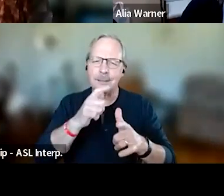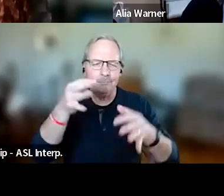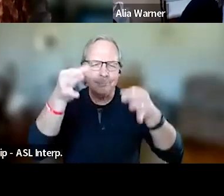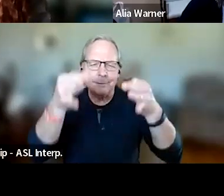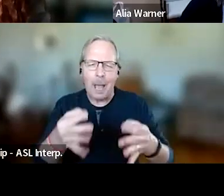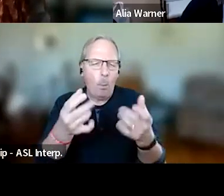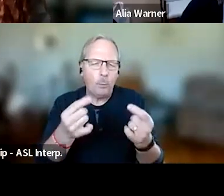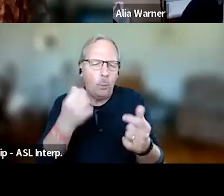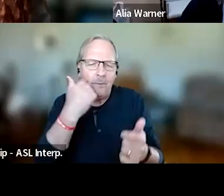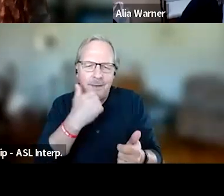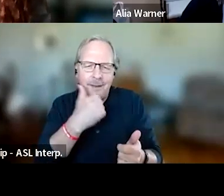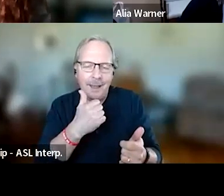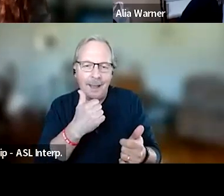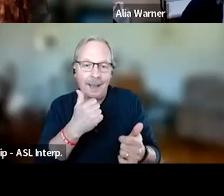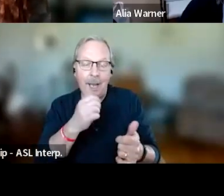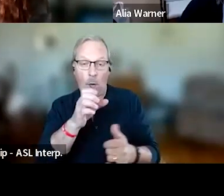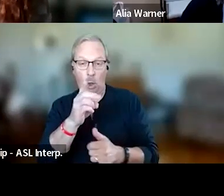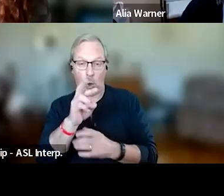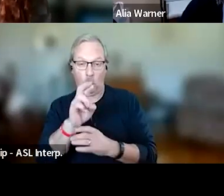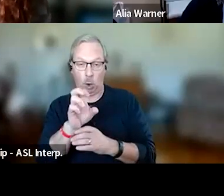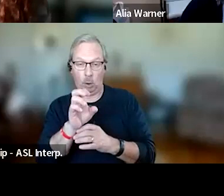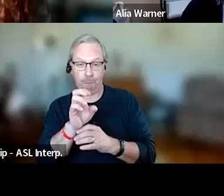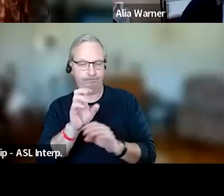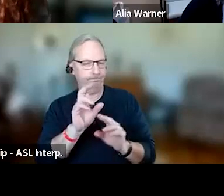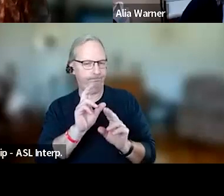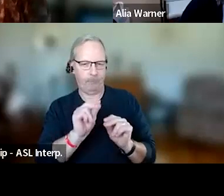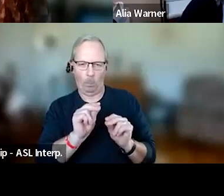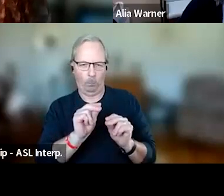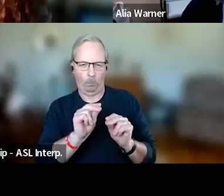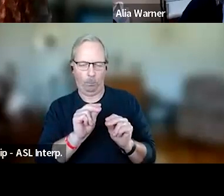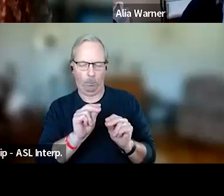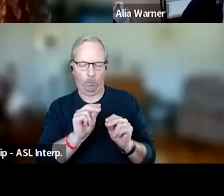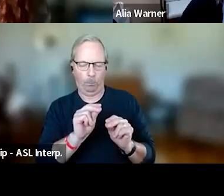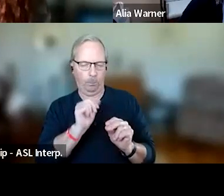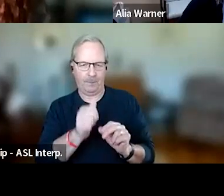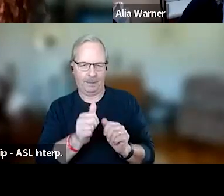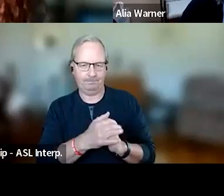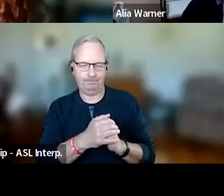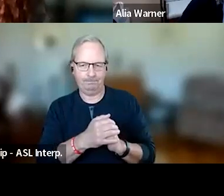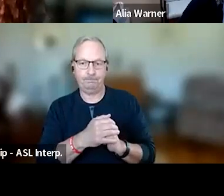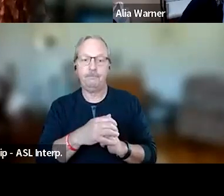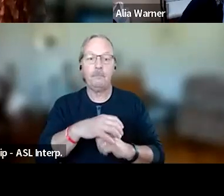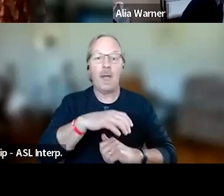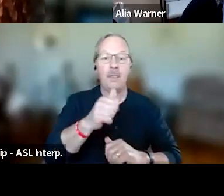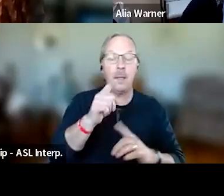But is there a cure? No, unfortunately there's not. Really great point about the importance of language,